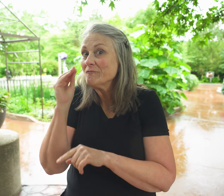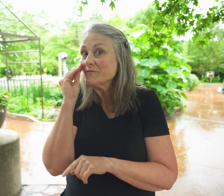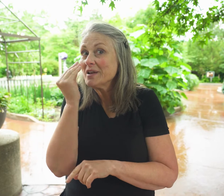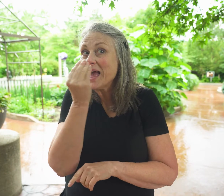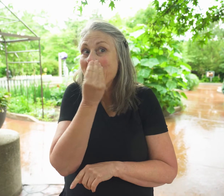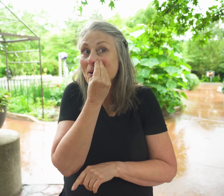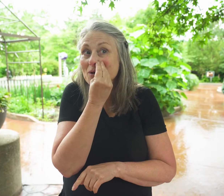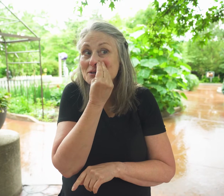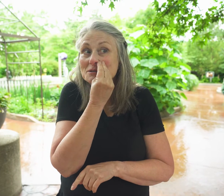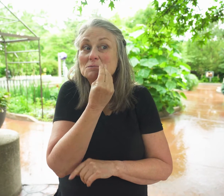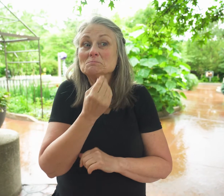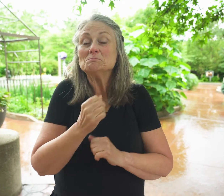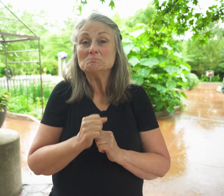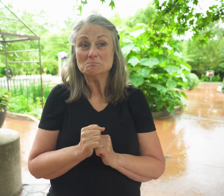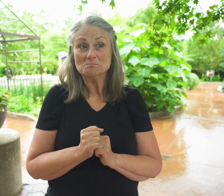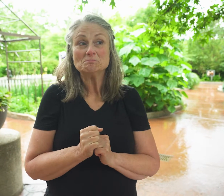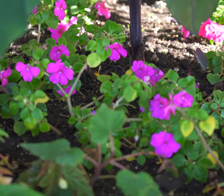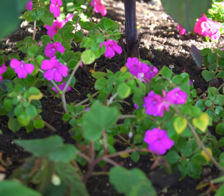Right now, I see different flowers.